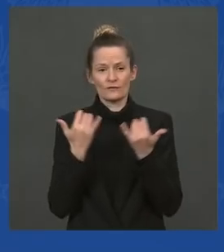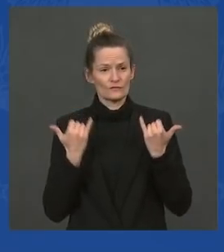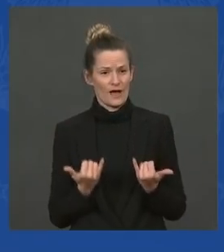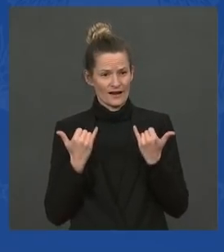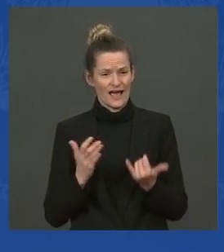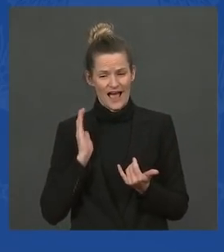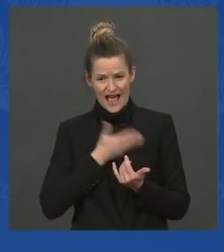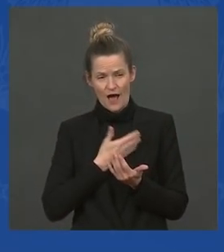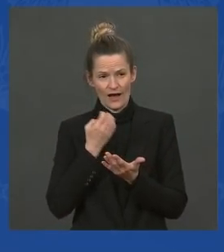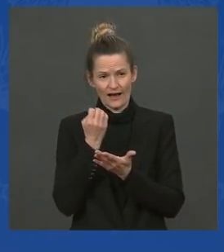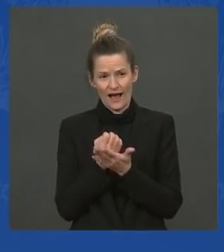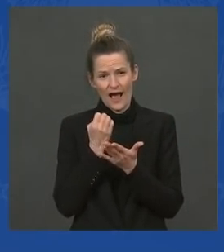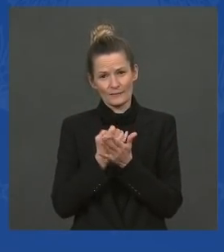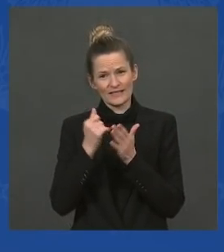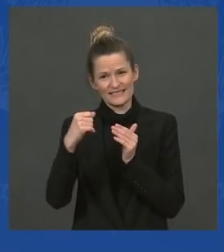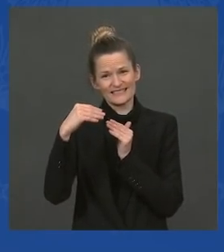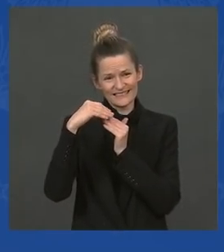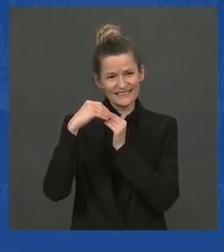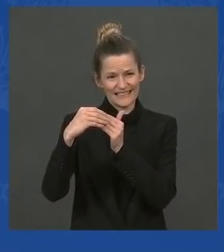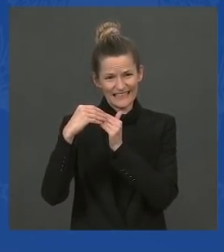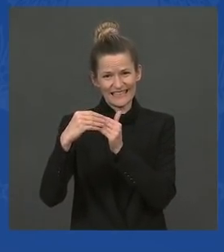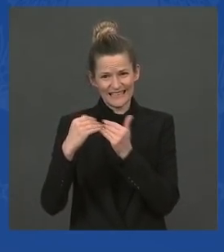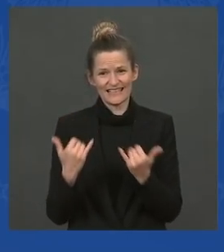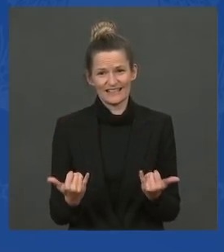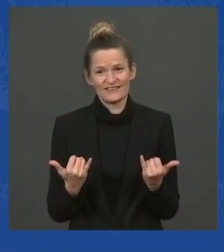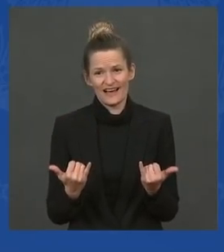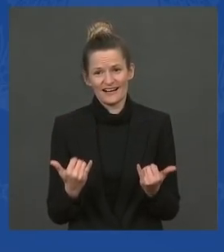as a whole are stronger than they were before the pandemic hit.